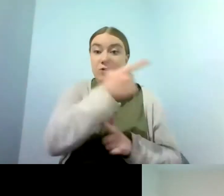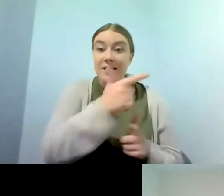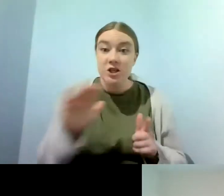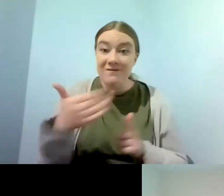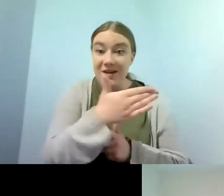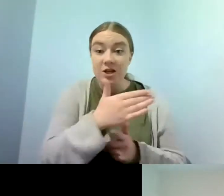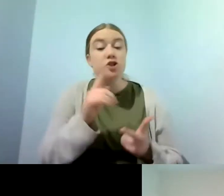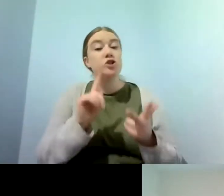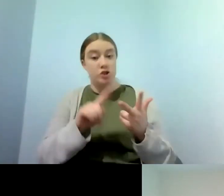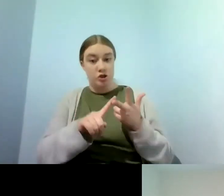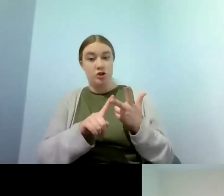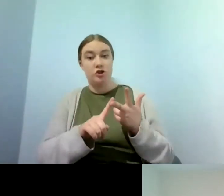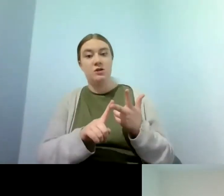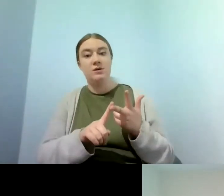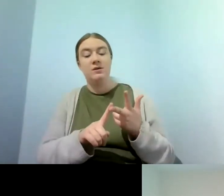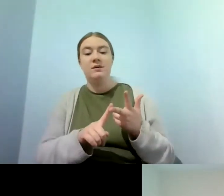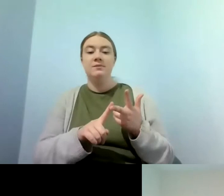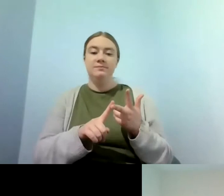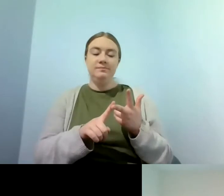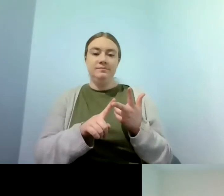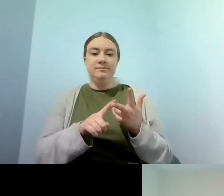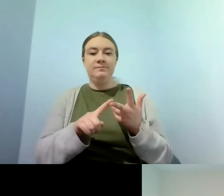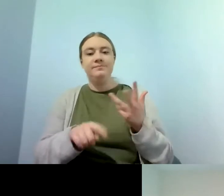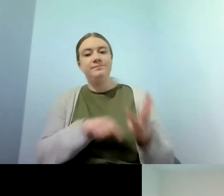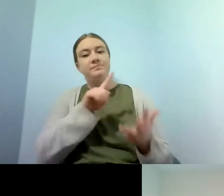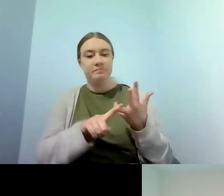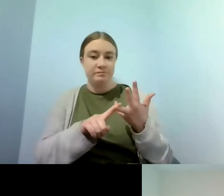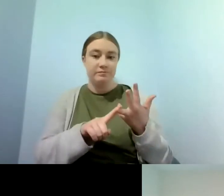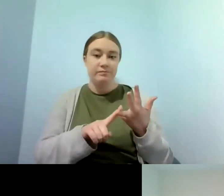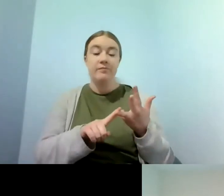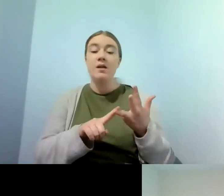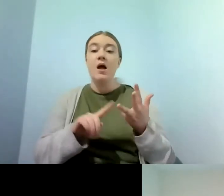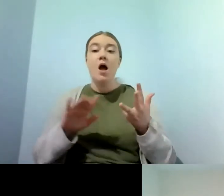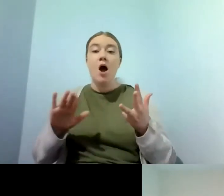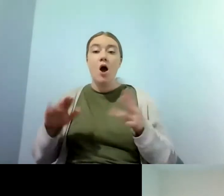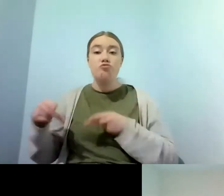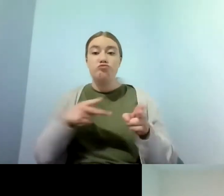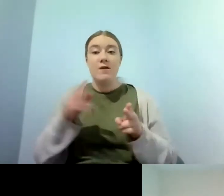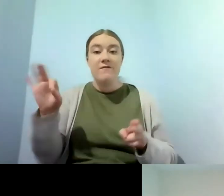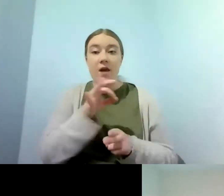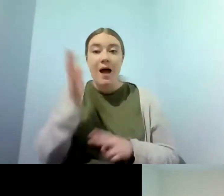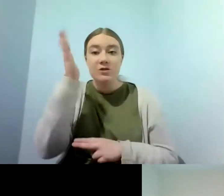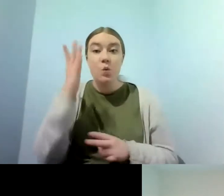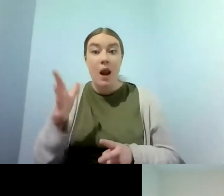migrations taking place on the river severn um we had a riverfly talk by rachel last week um so